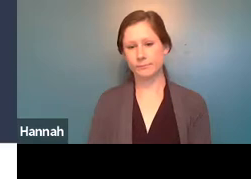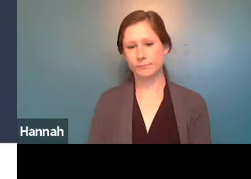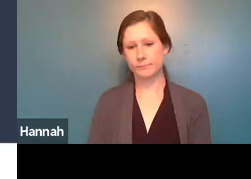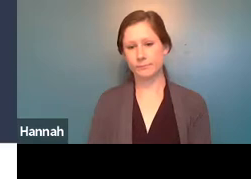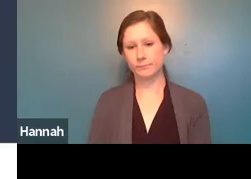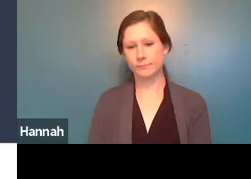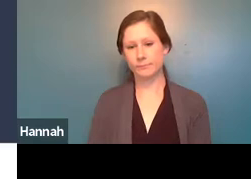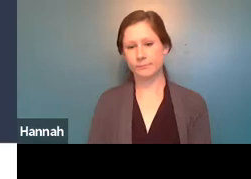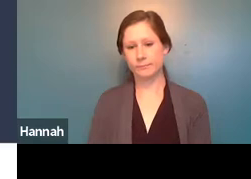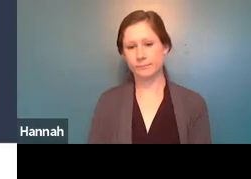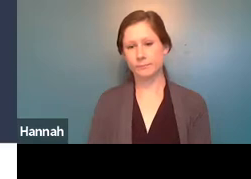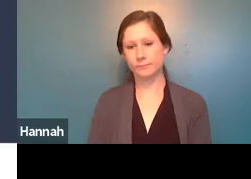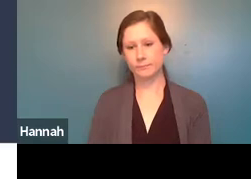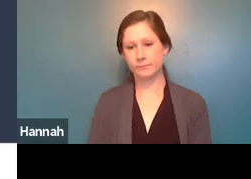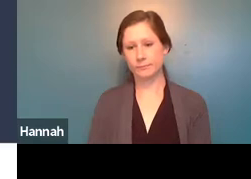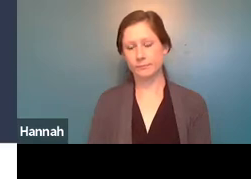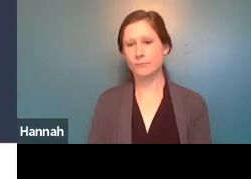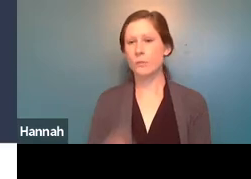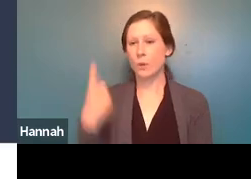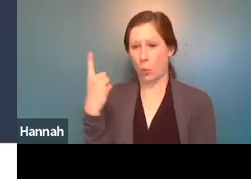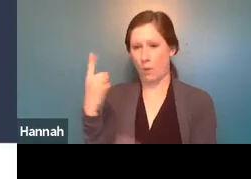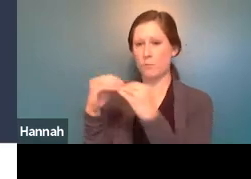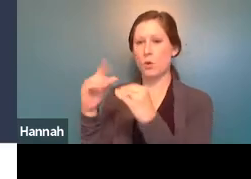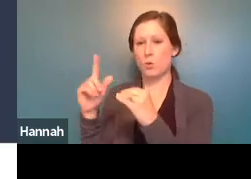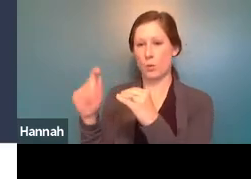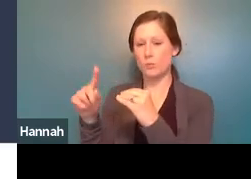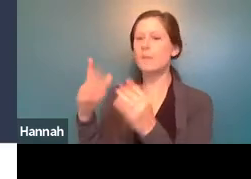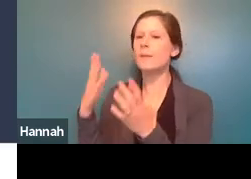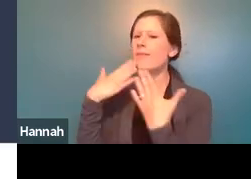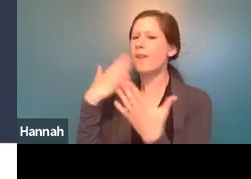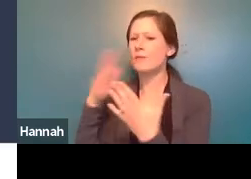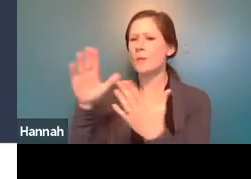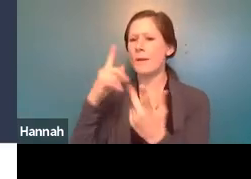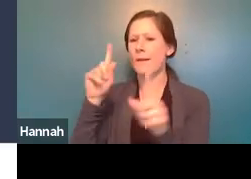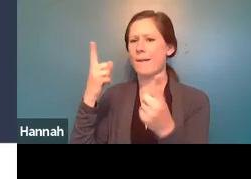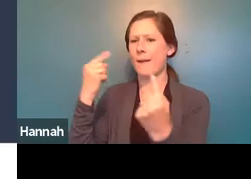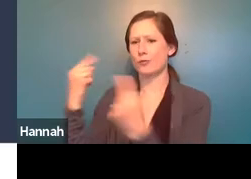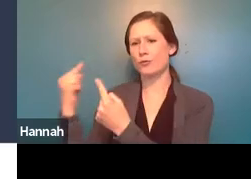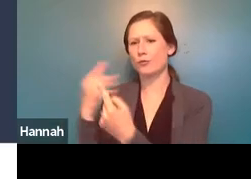Jason: All right, I think we got one more question that just popped in here. Thank you guys for those answers too. This comes